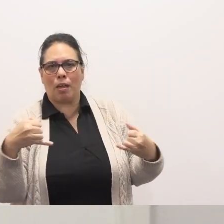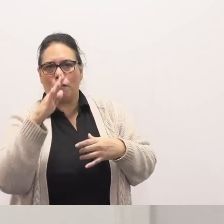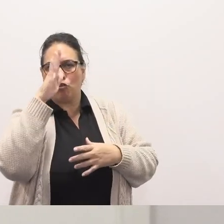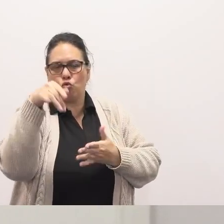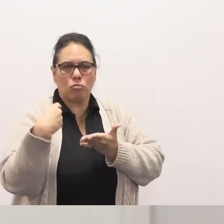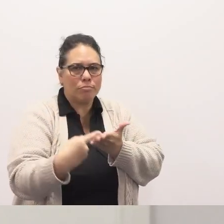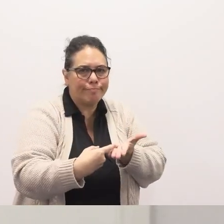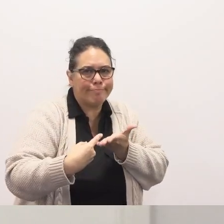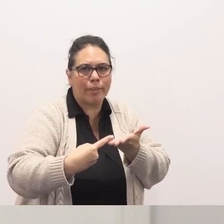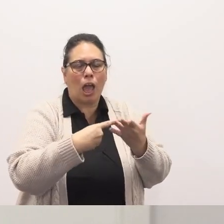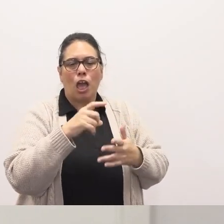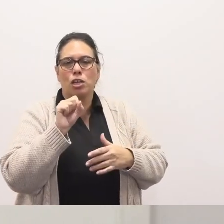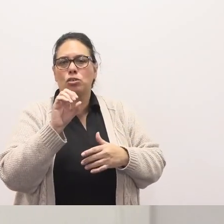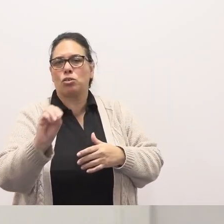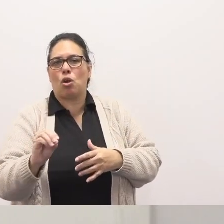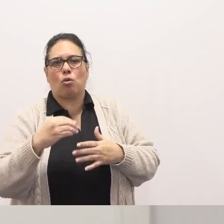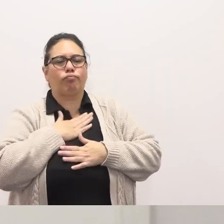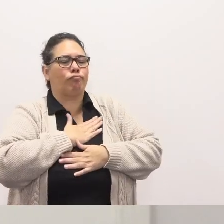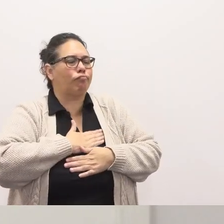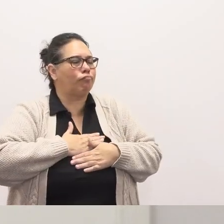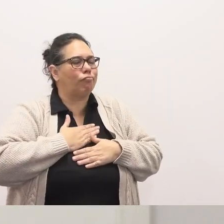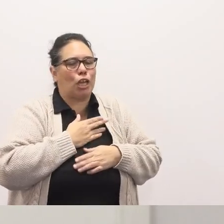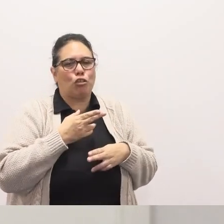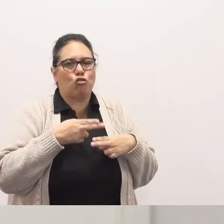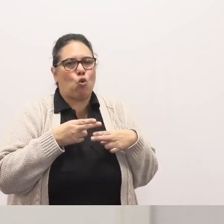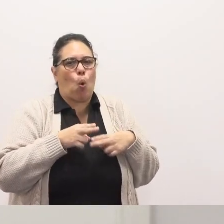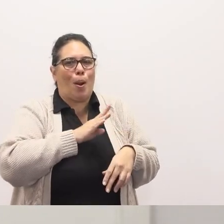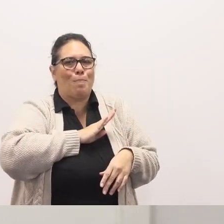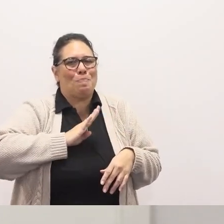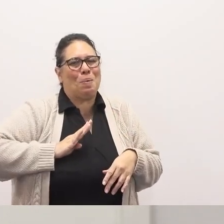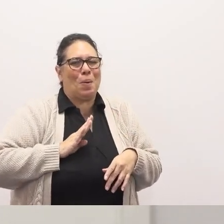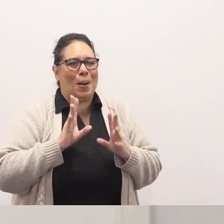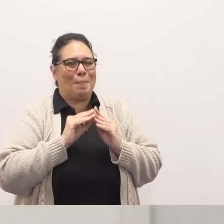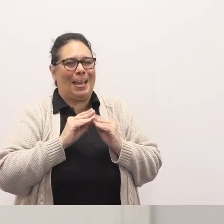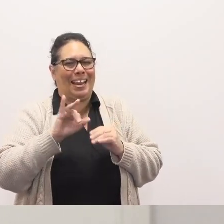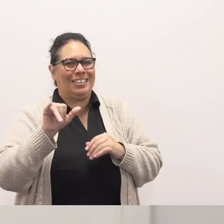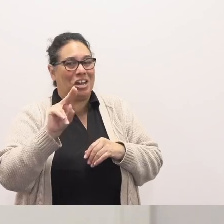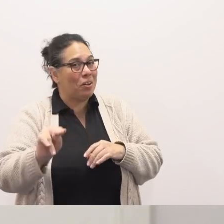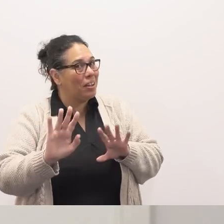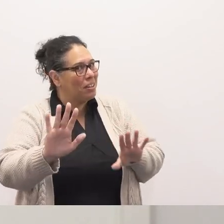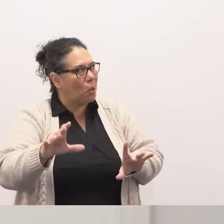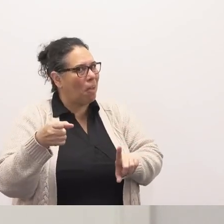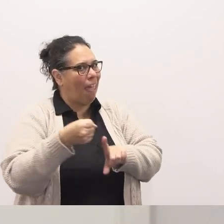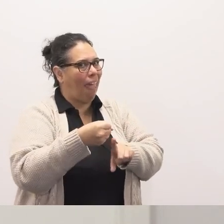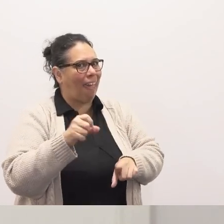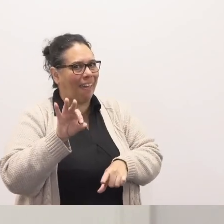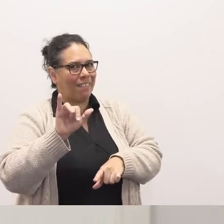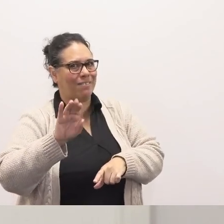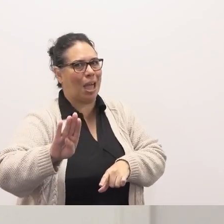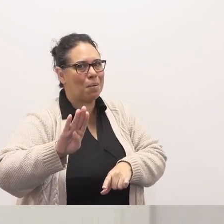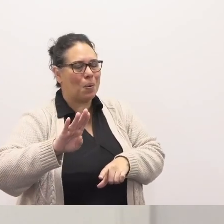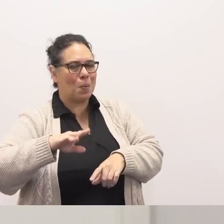So enjoy shorter board meetings in January because as we hit February with our monitoring calendar,